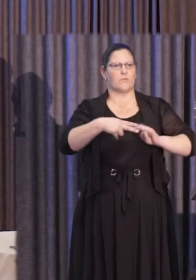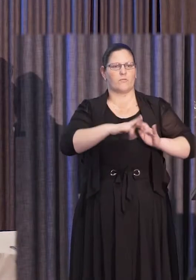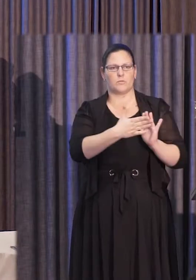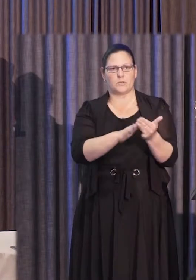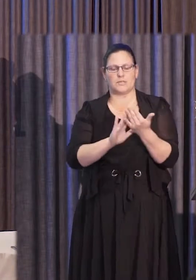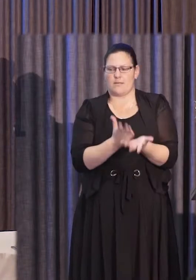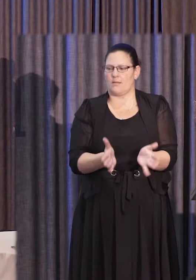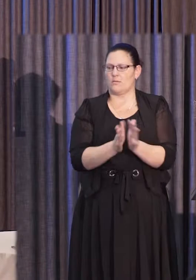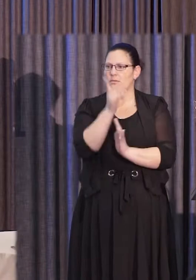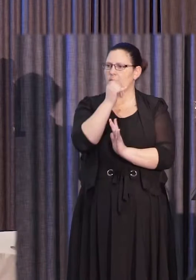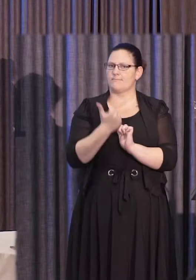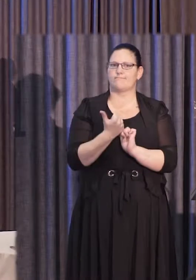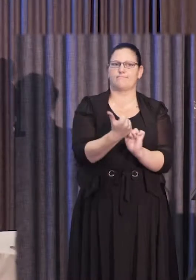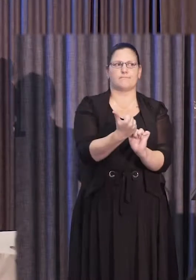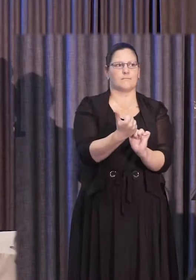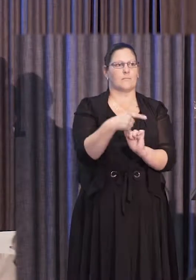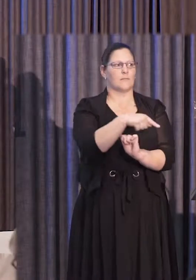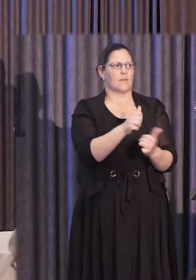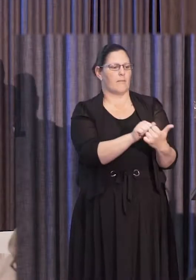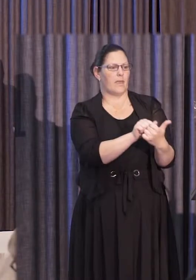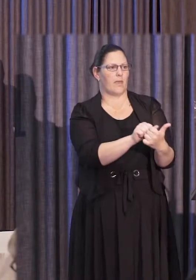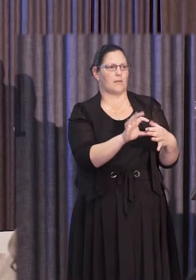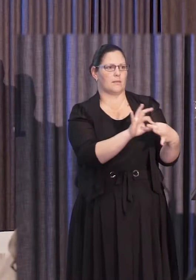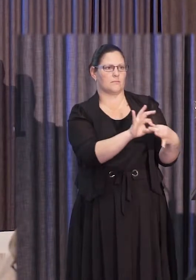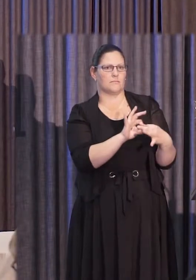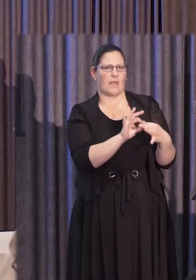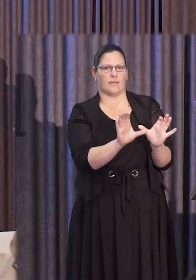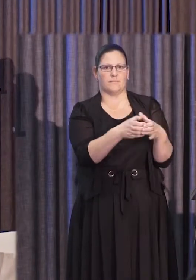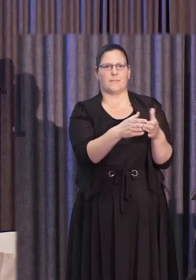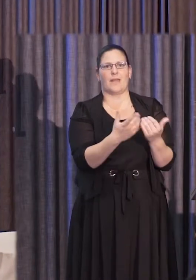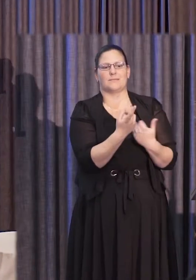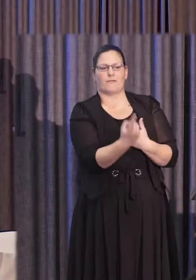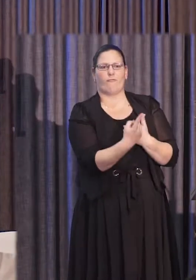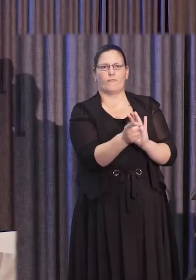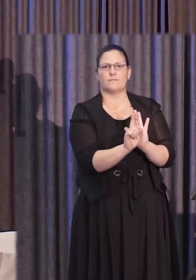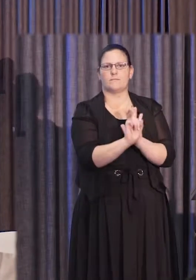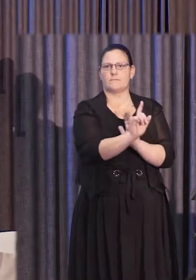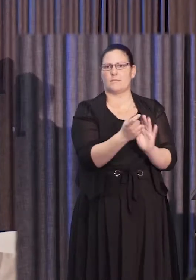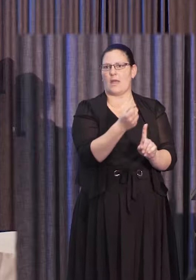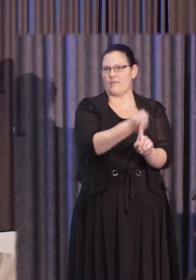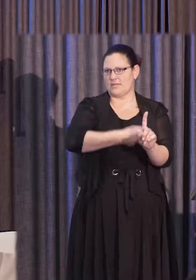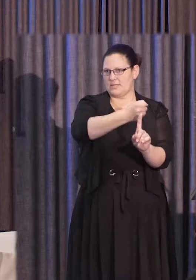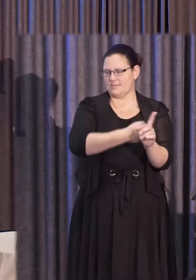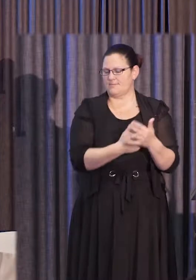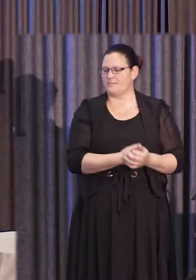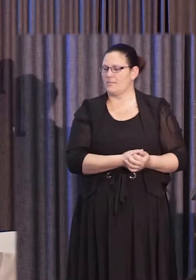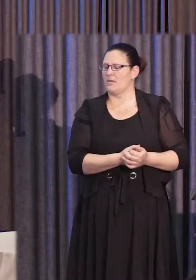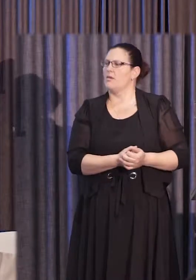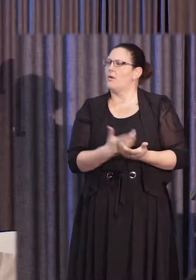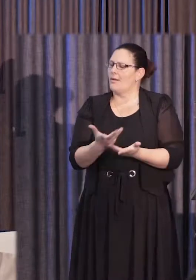in supporting peer-to-peer networks and self advocacy. So, I guess in order to get to that position, I wanted to talk a little bit